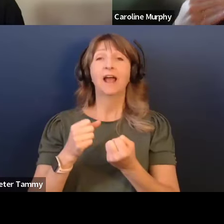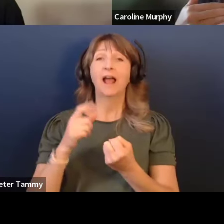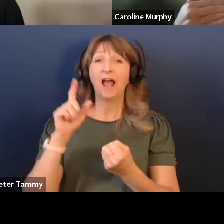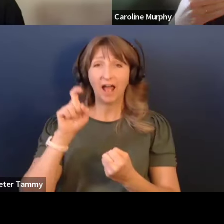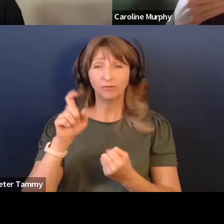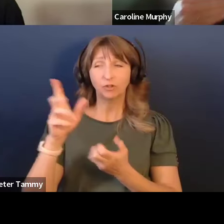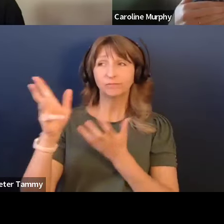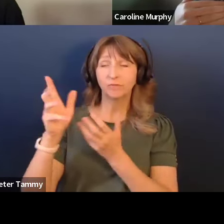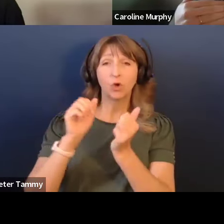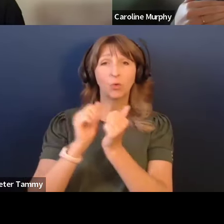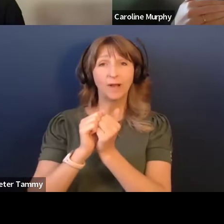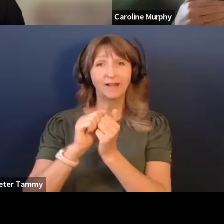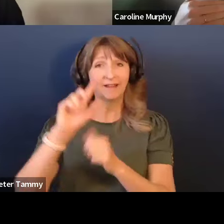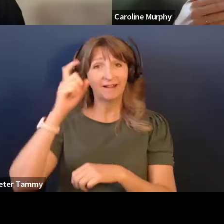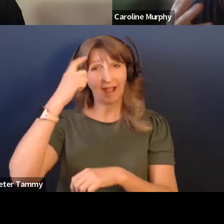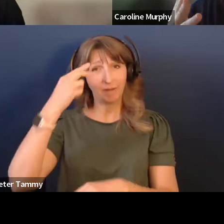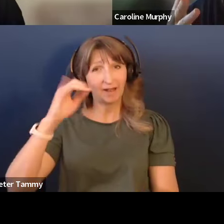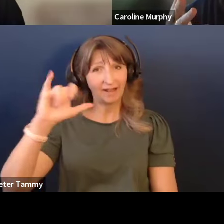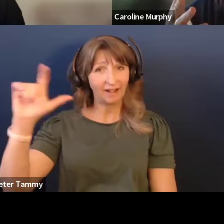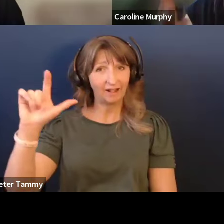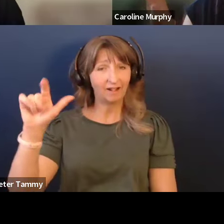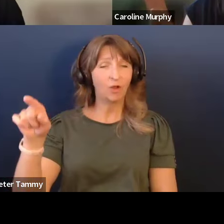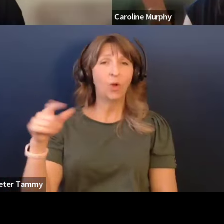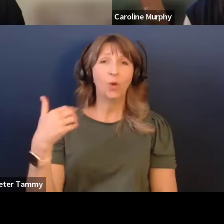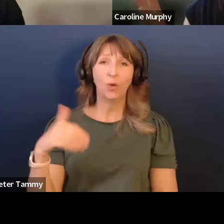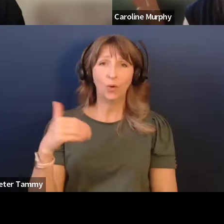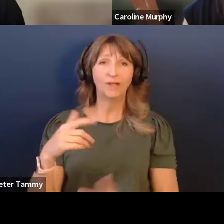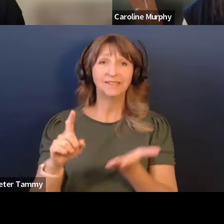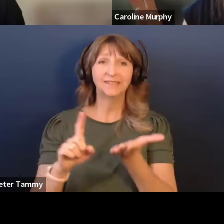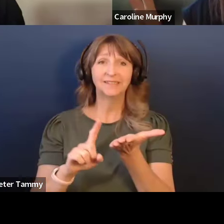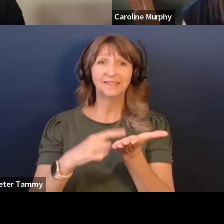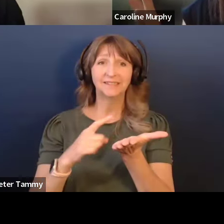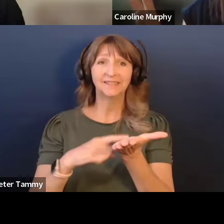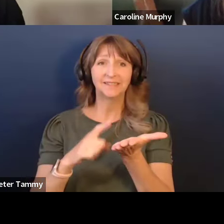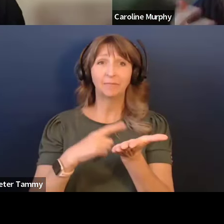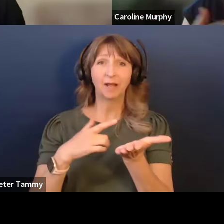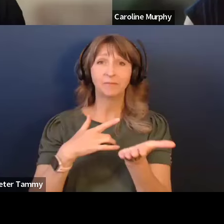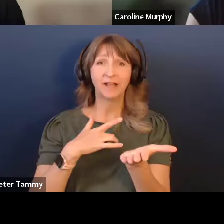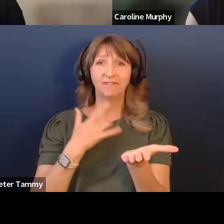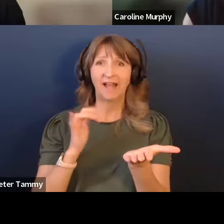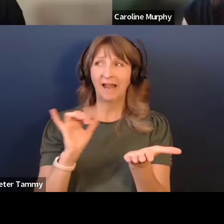there is a lot of like, oh, did I just do absolutely nothing for the past two years? Like,